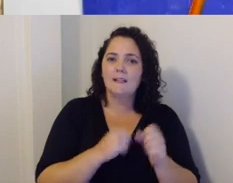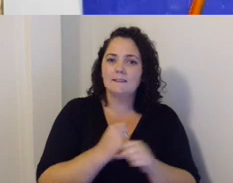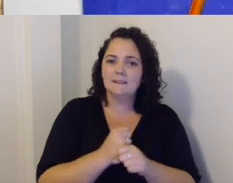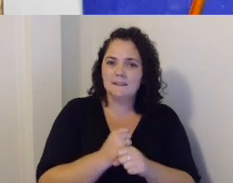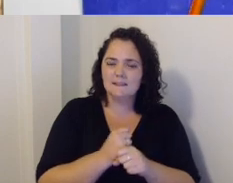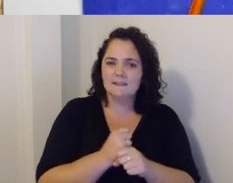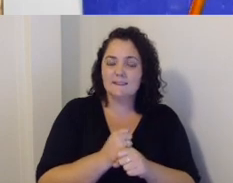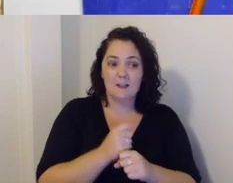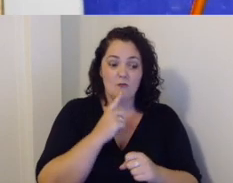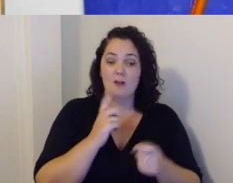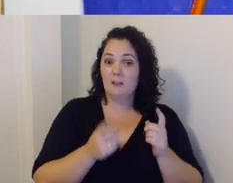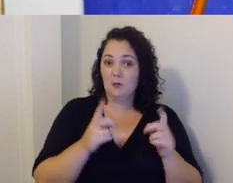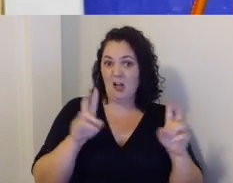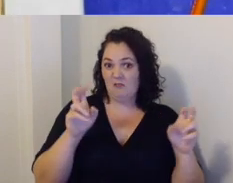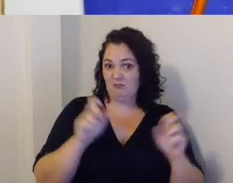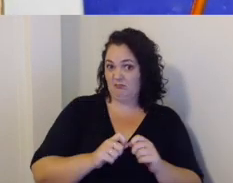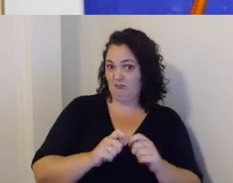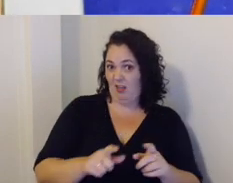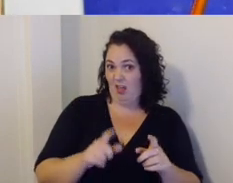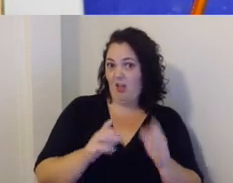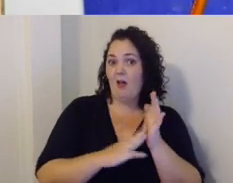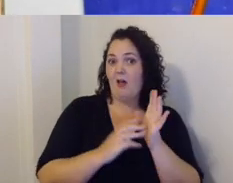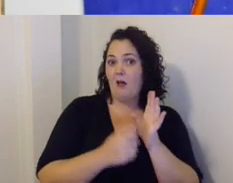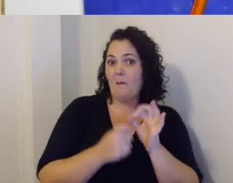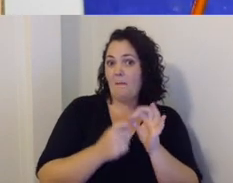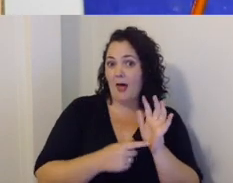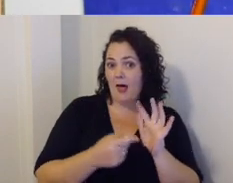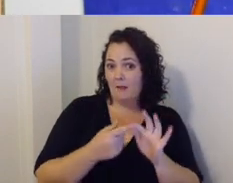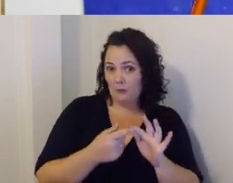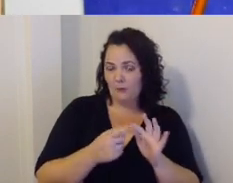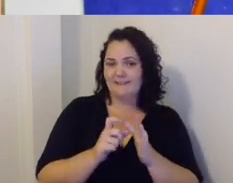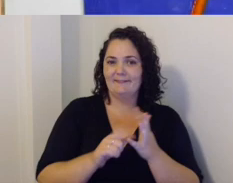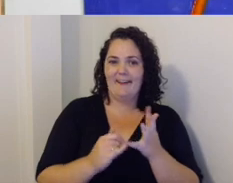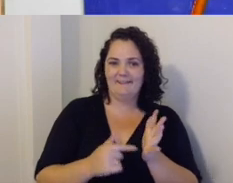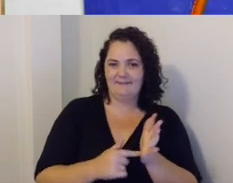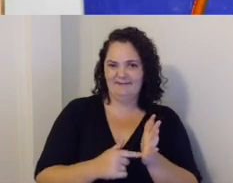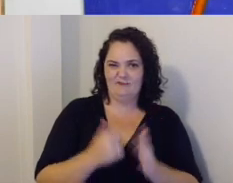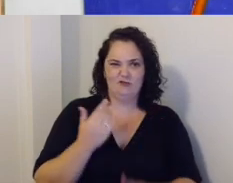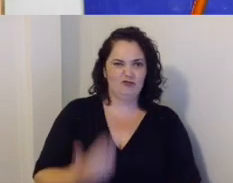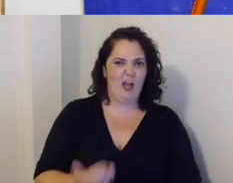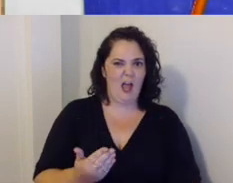name of of marble dust and they probably charge more for it you know uh there it is okay there